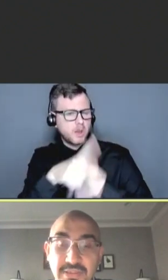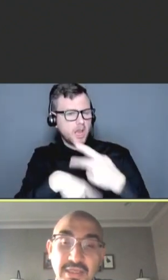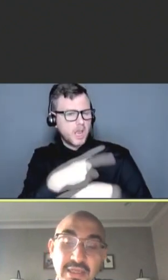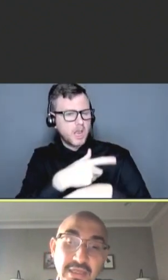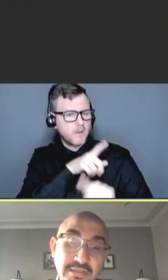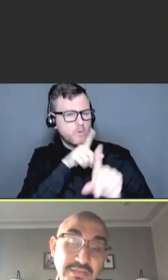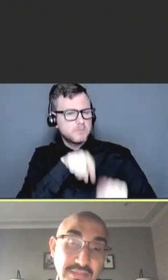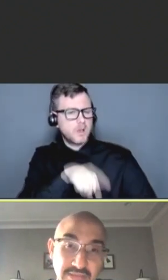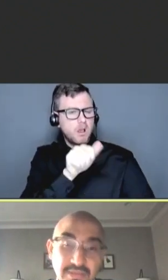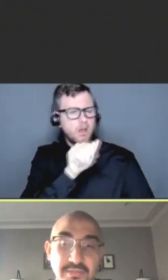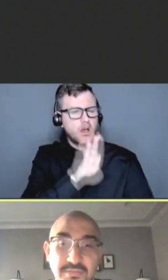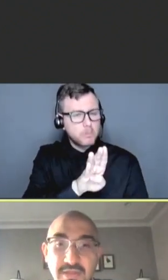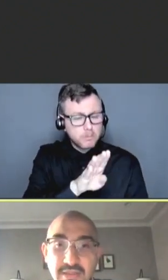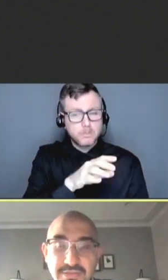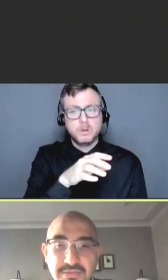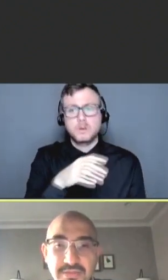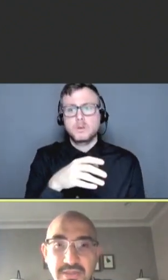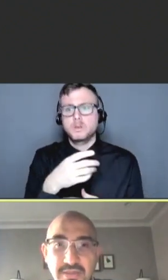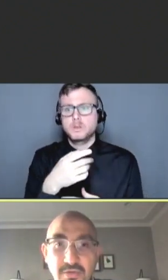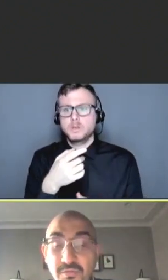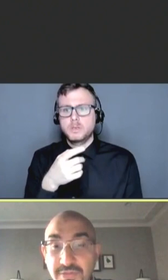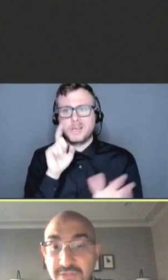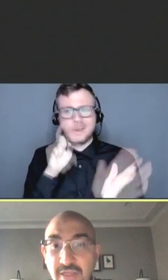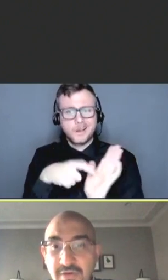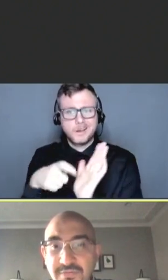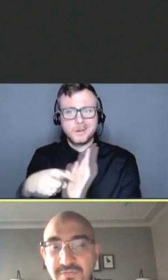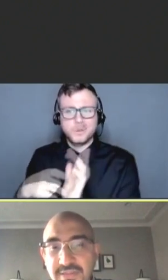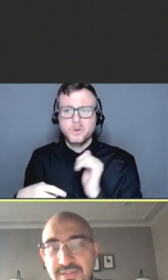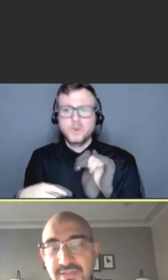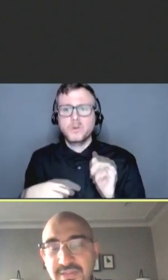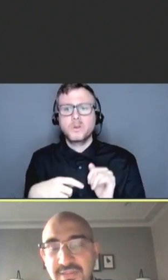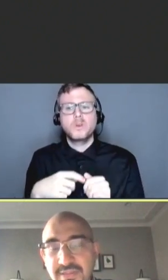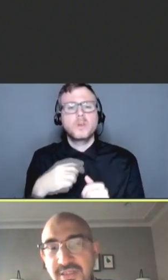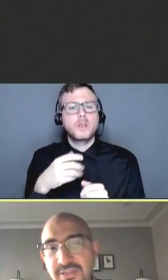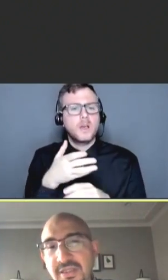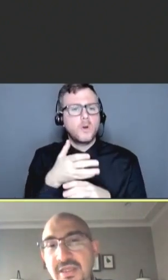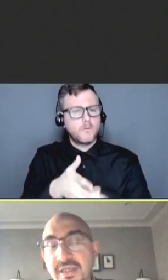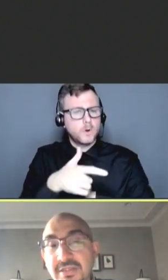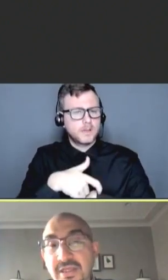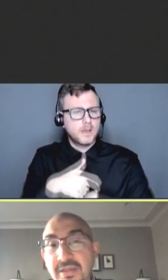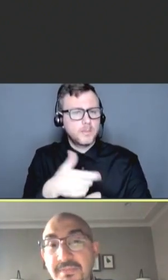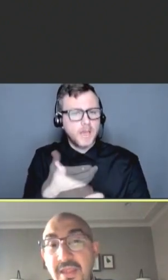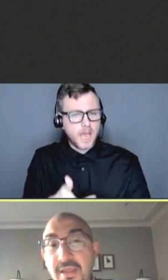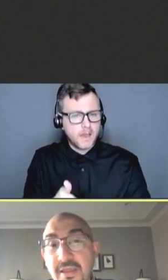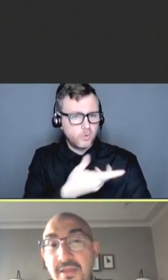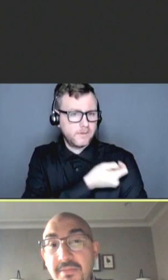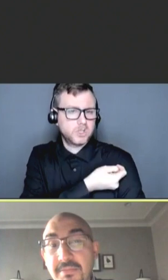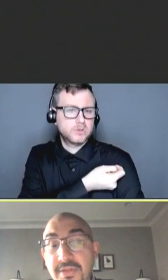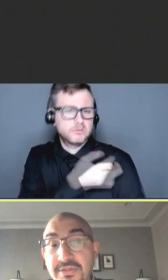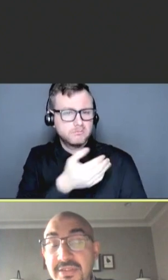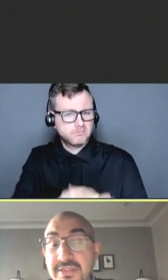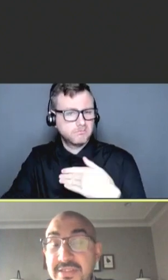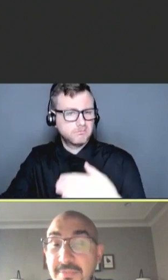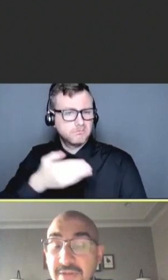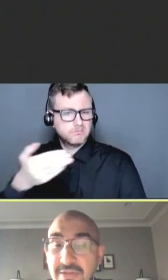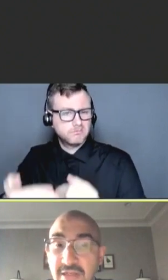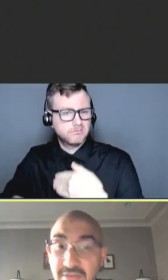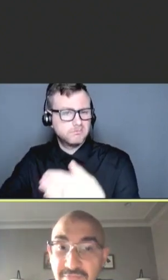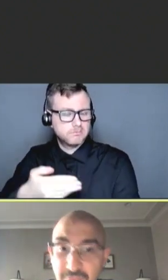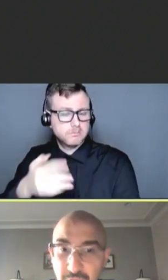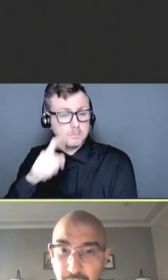and detecting them as -- over time after vaccination. But sampling the lymph node